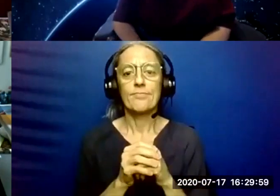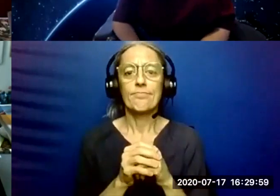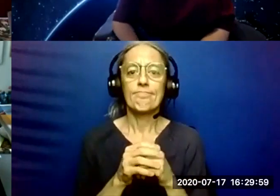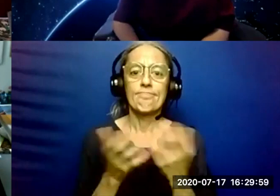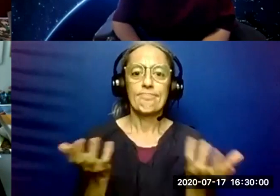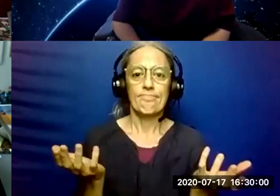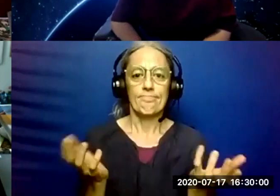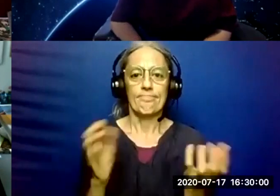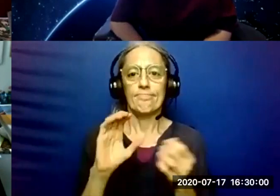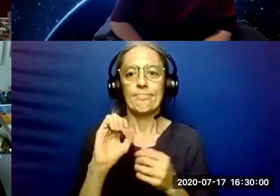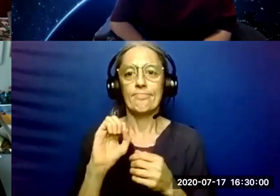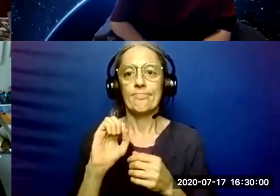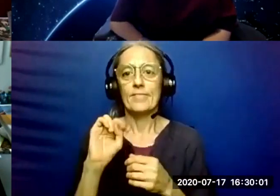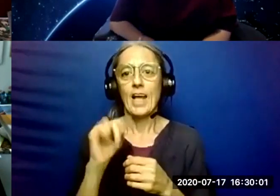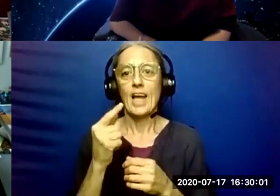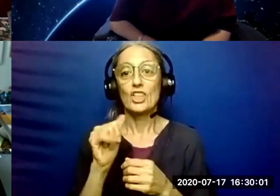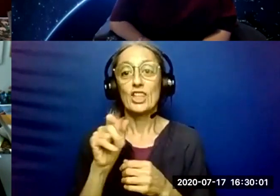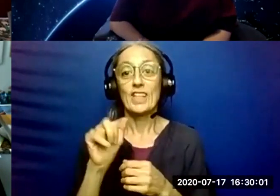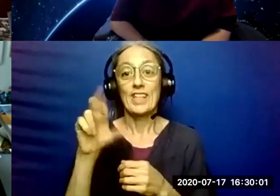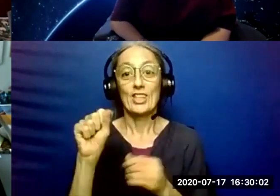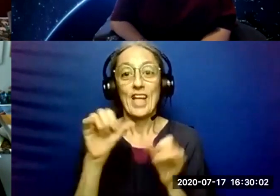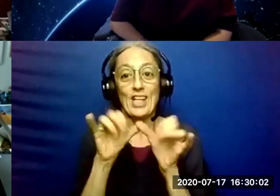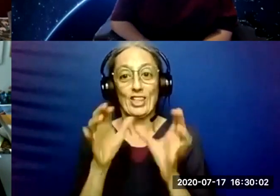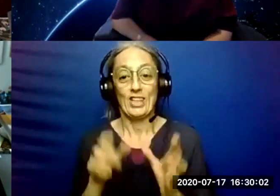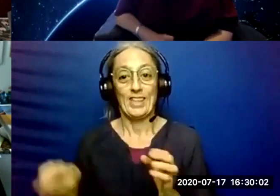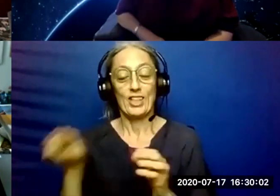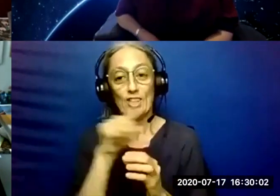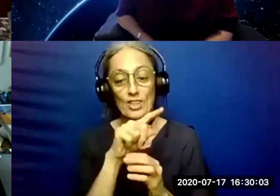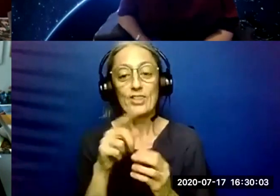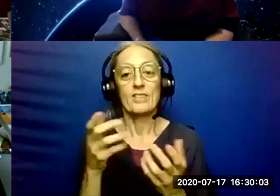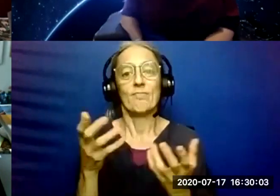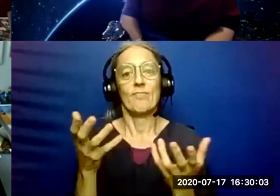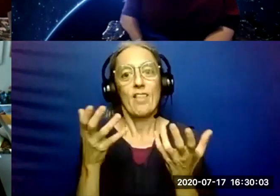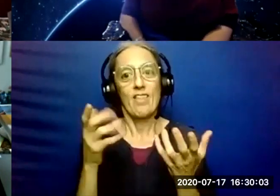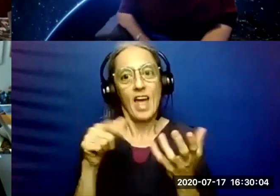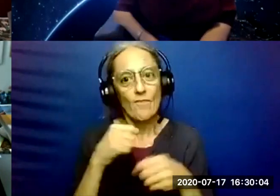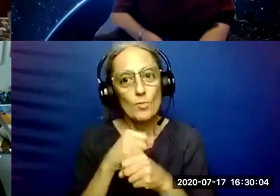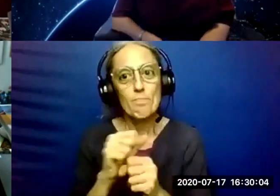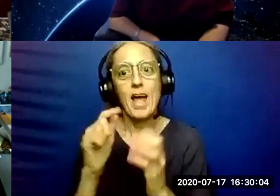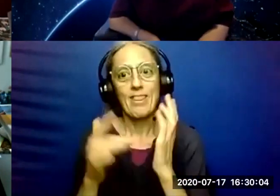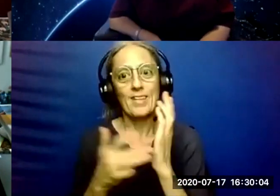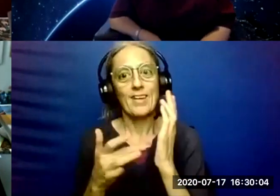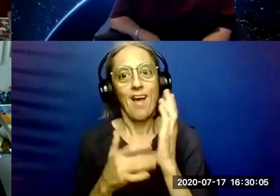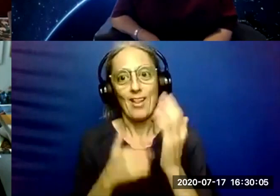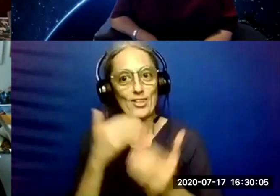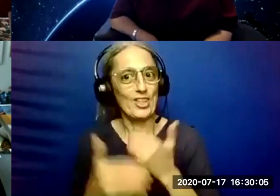the technology that's coming forward. But I also think there shouldn't be anyone